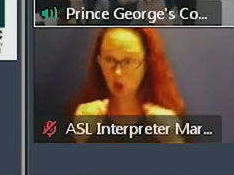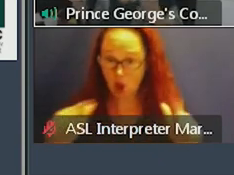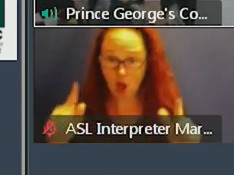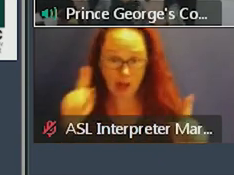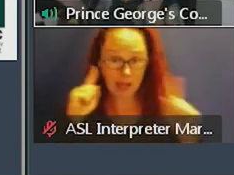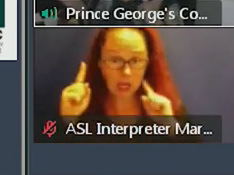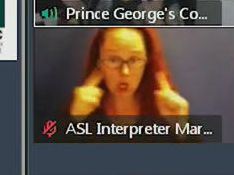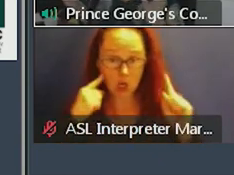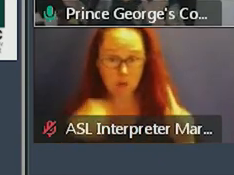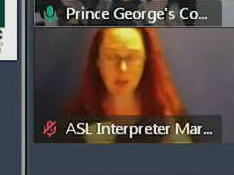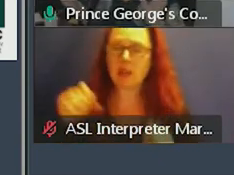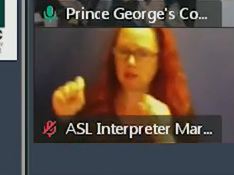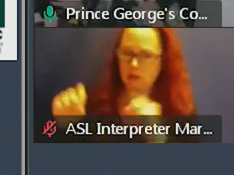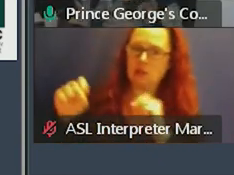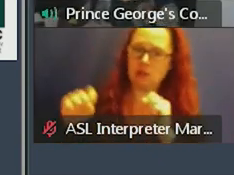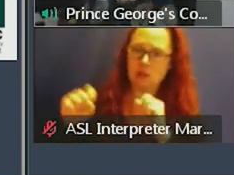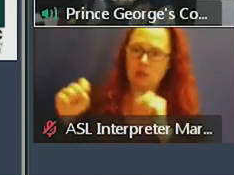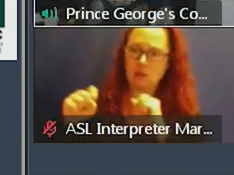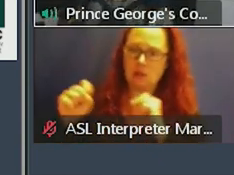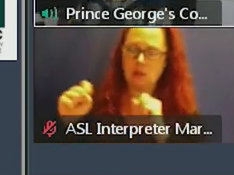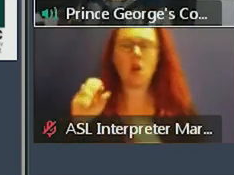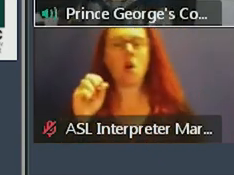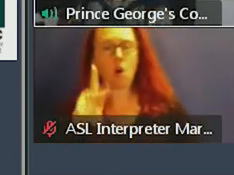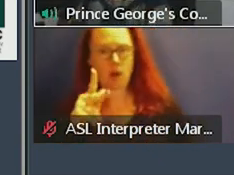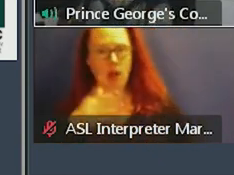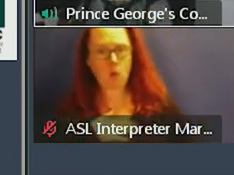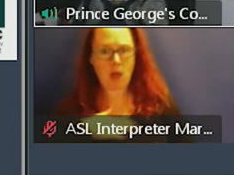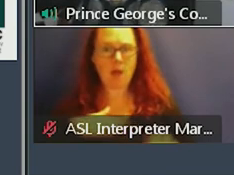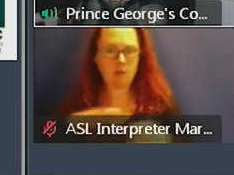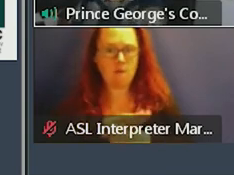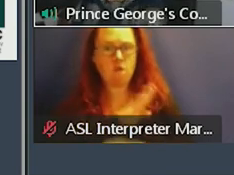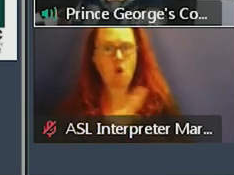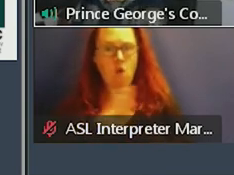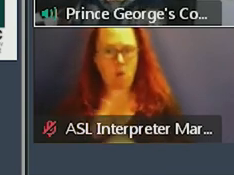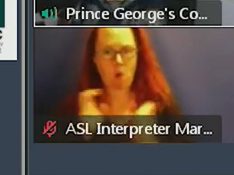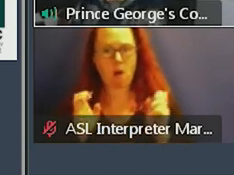Okay. So, okay. So we have the entire planning board back, all five members. We have Mr.